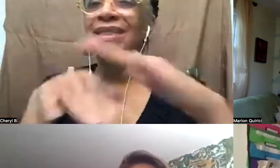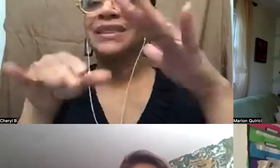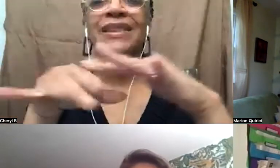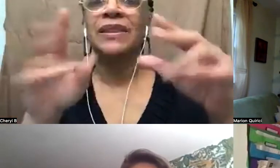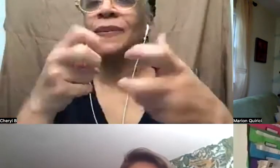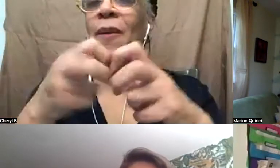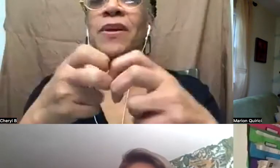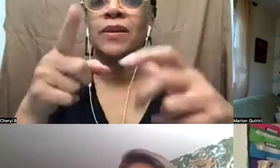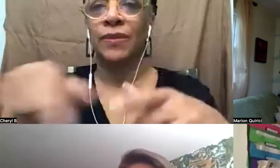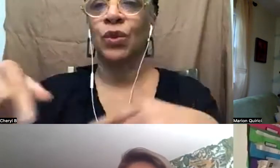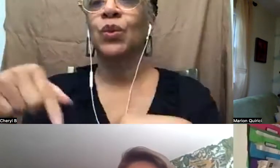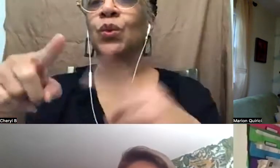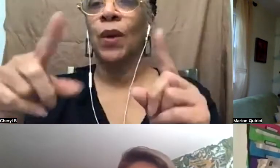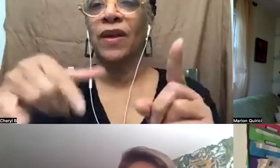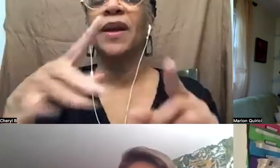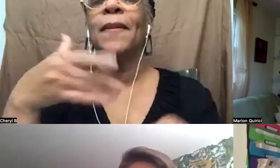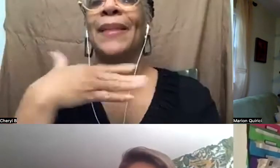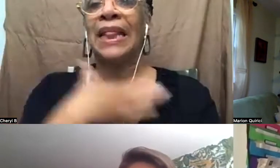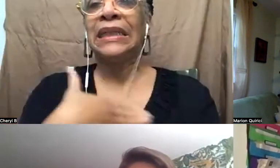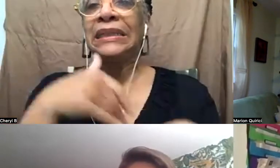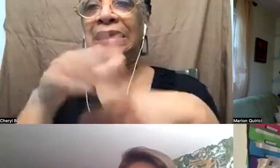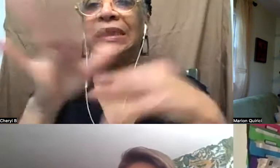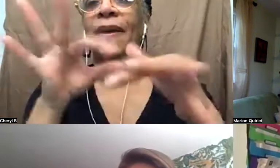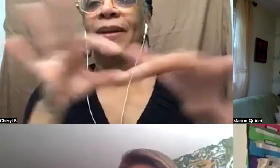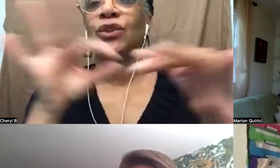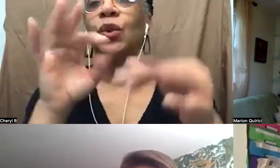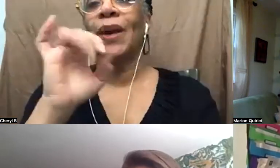please send a message to Eli Meyerhoff or Hadia Madni in